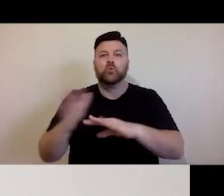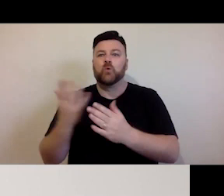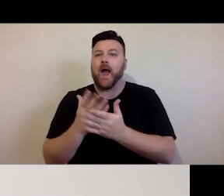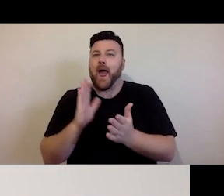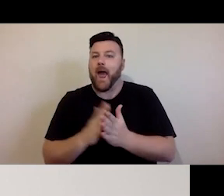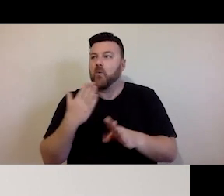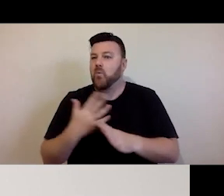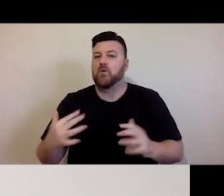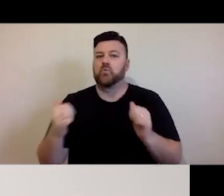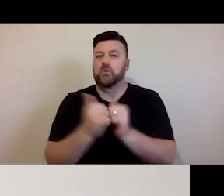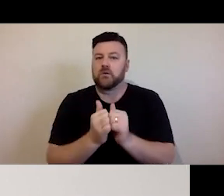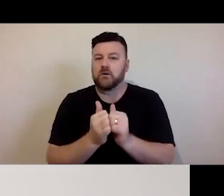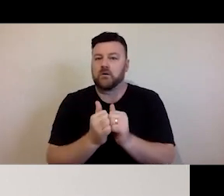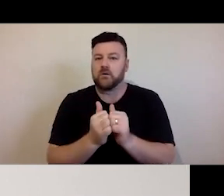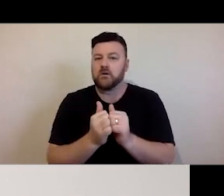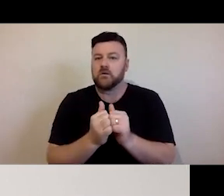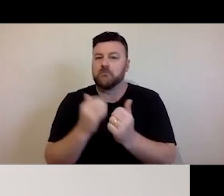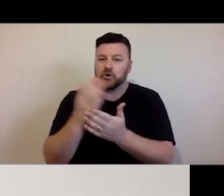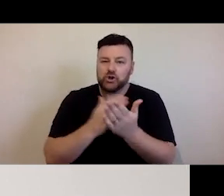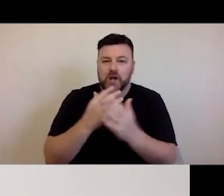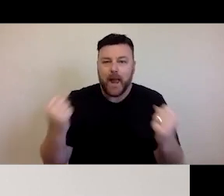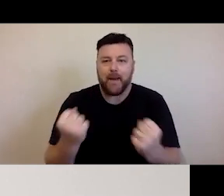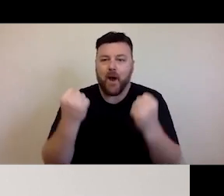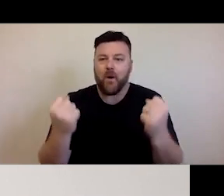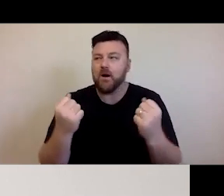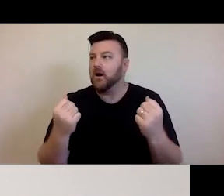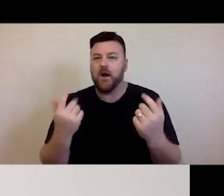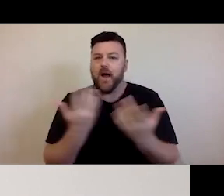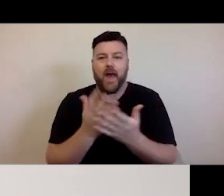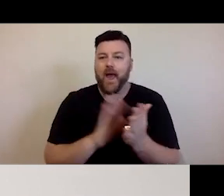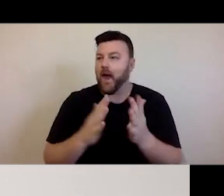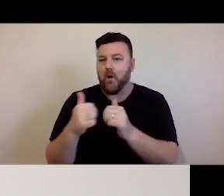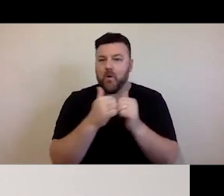innovation in sharing power. Sometimes this type of innovation